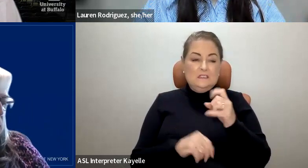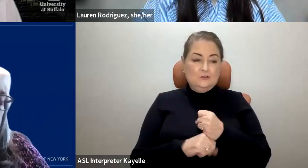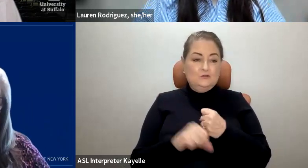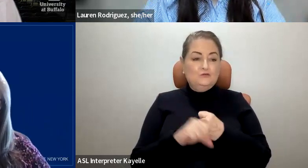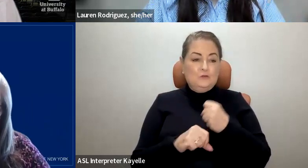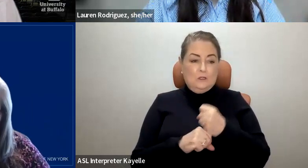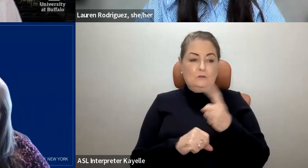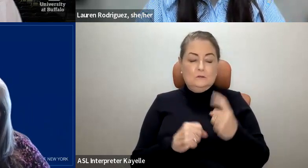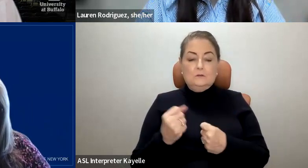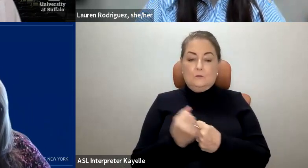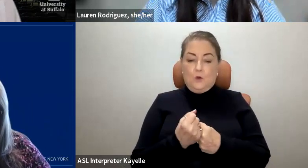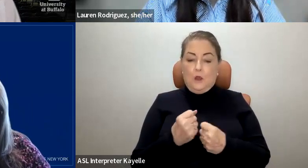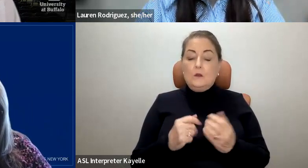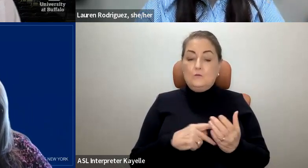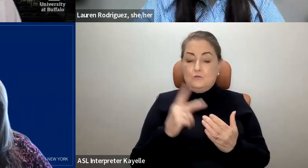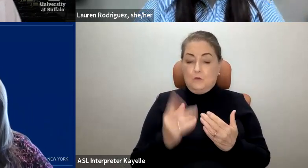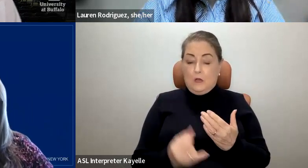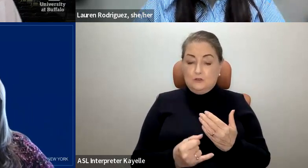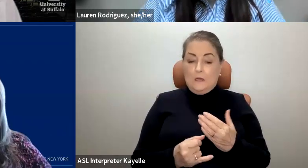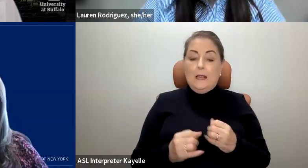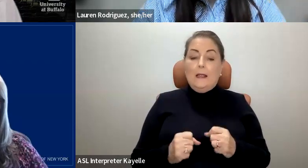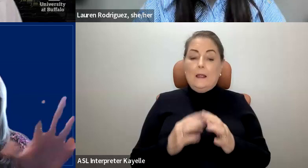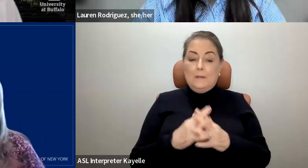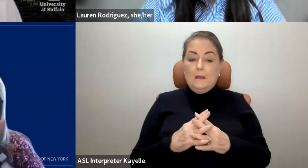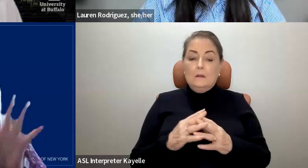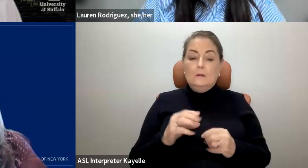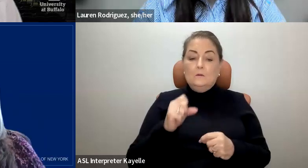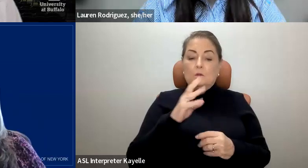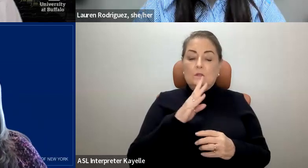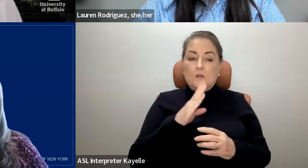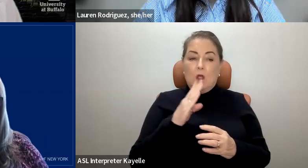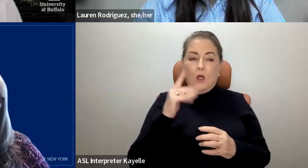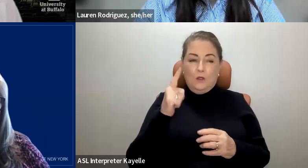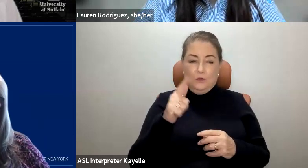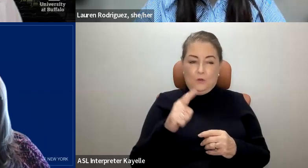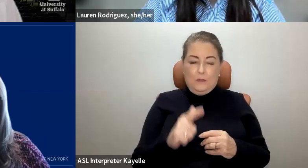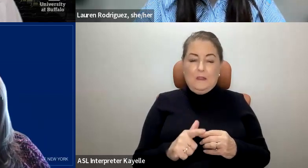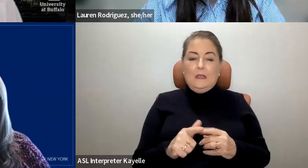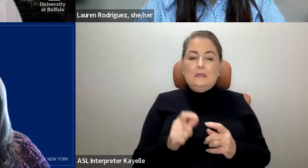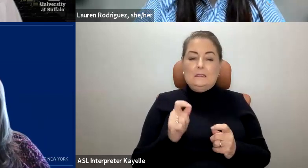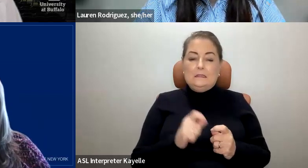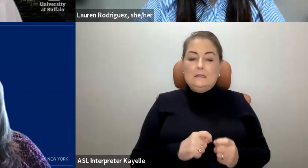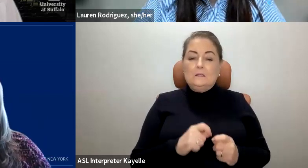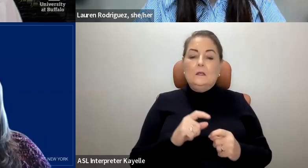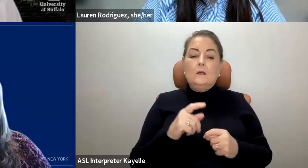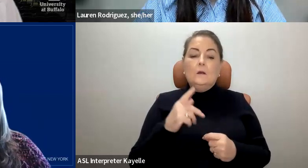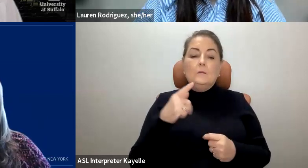support the project implementation and we'll talk through this in detail. But I show this because there are